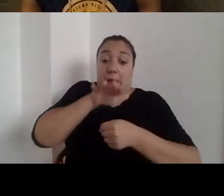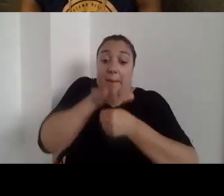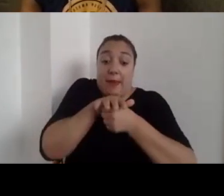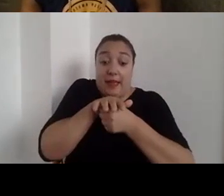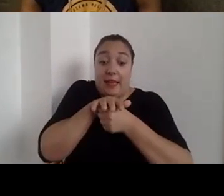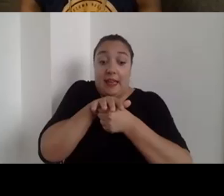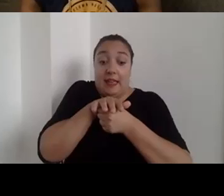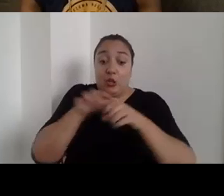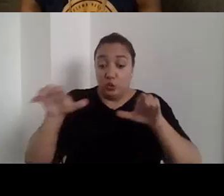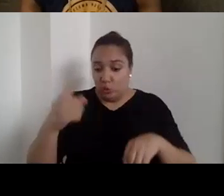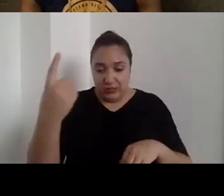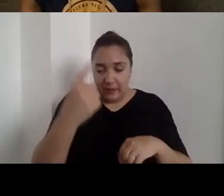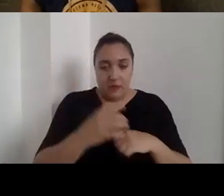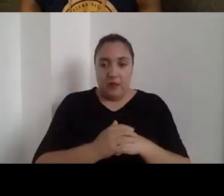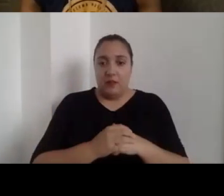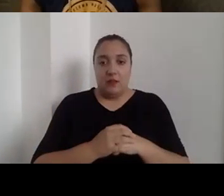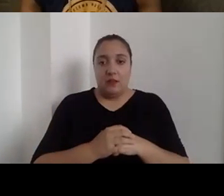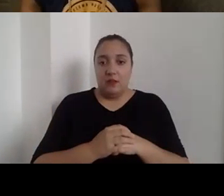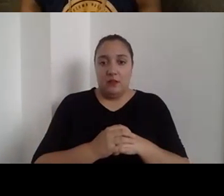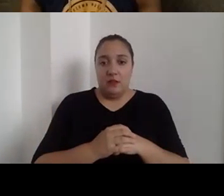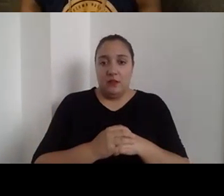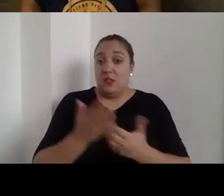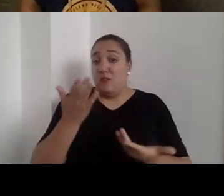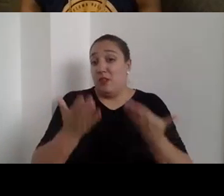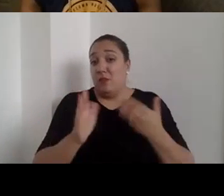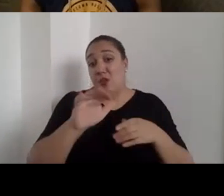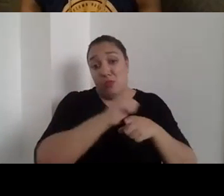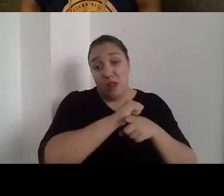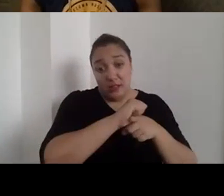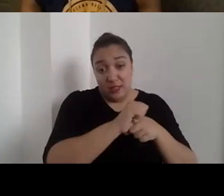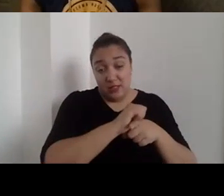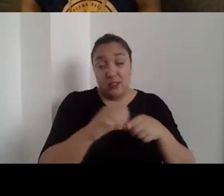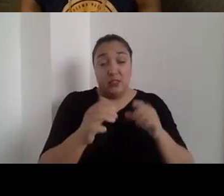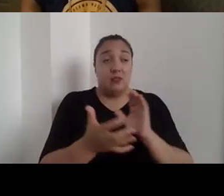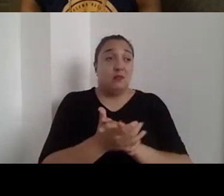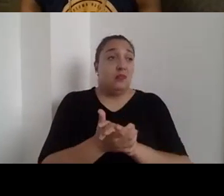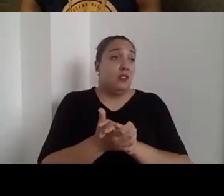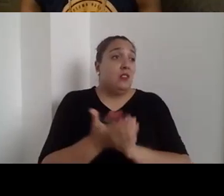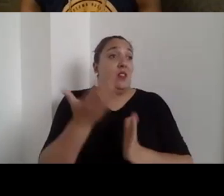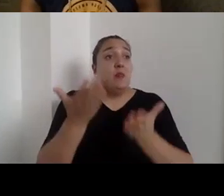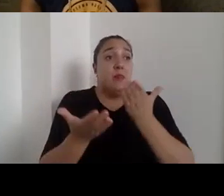like it can be a practice, it can be a ritual, like